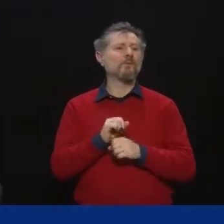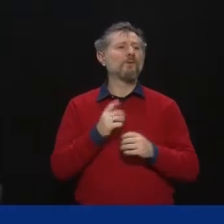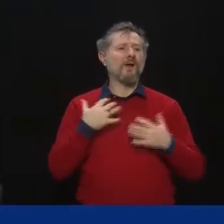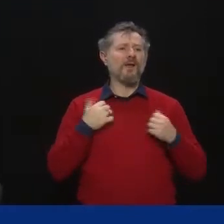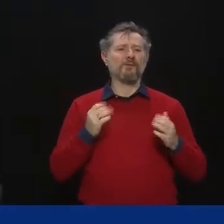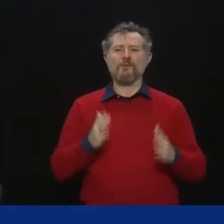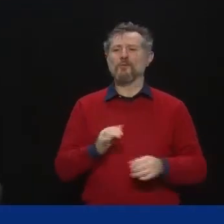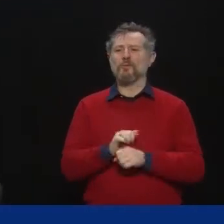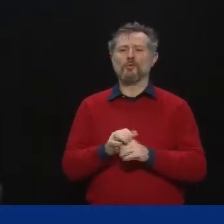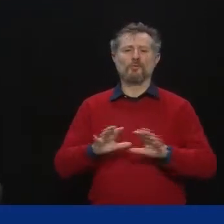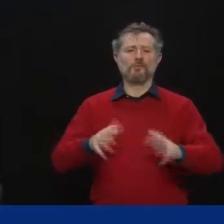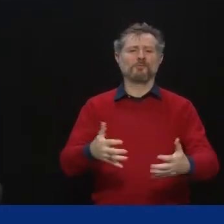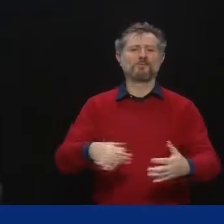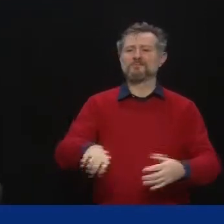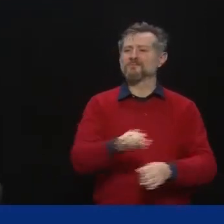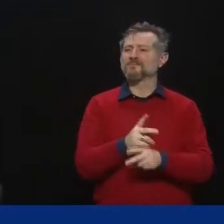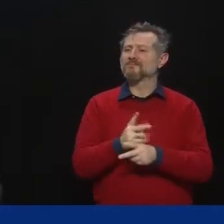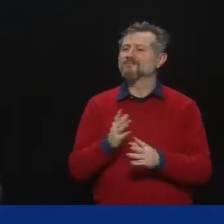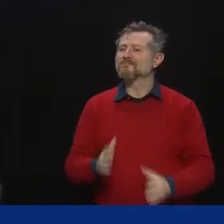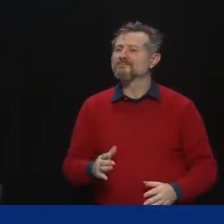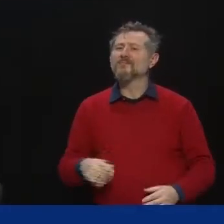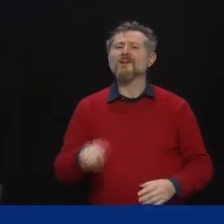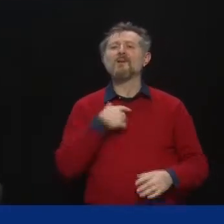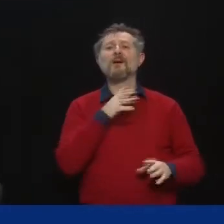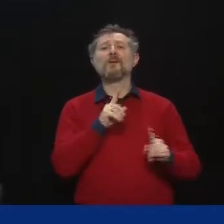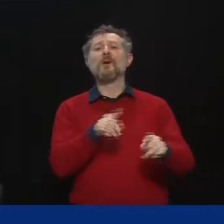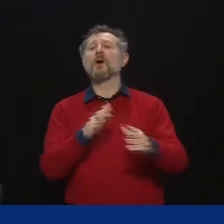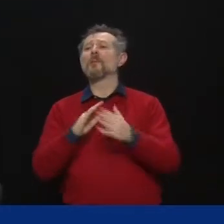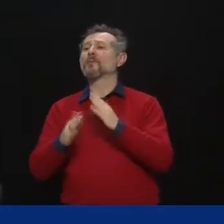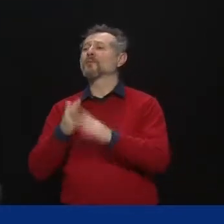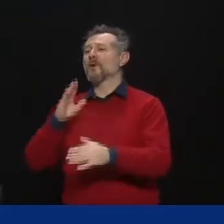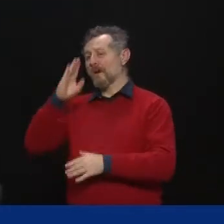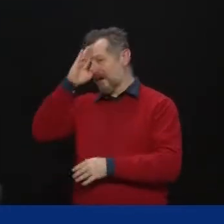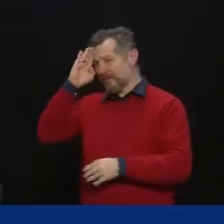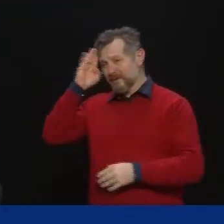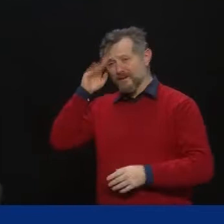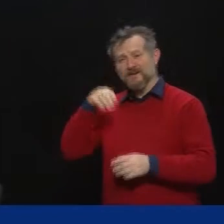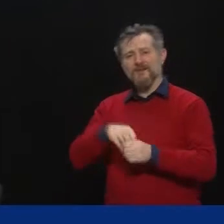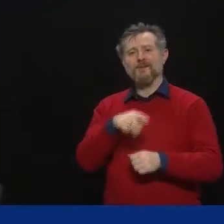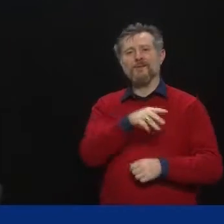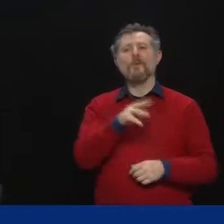TO TIOGA COUNTY TO BROOME COUNTY AND MADE A QUICK STOP UP IN BUT I HAD A CHANCE TO THANK THE HEALTH CARE WORKERS ON THE